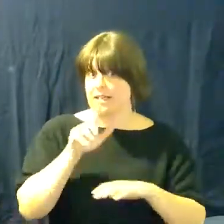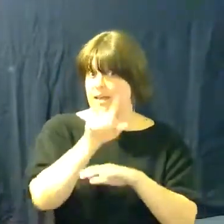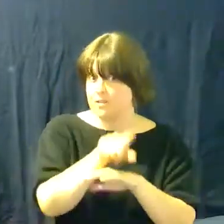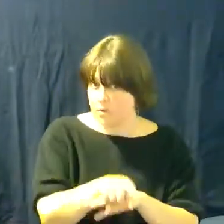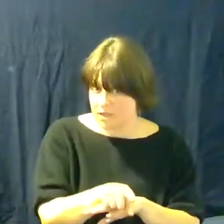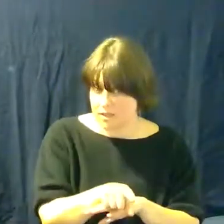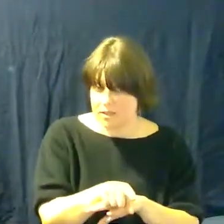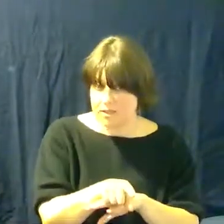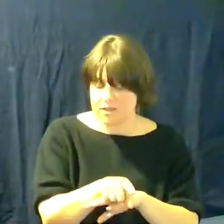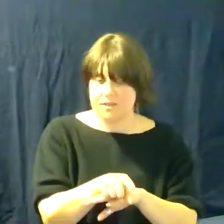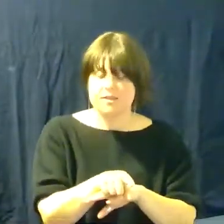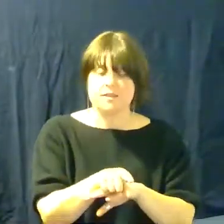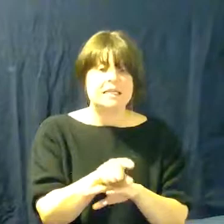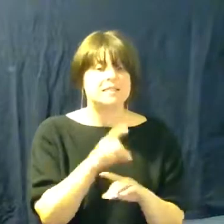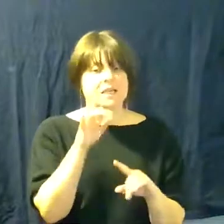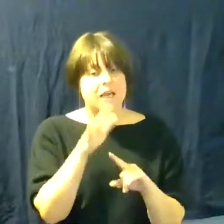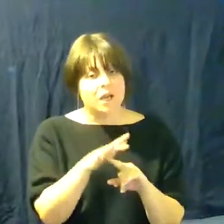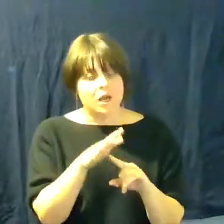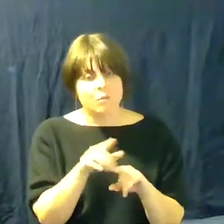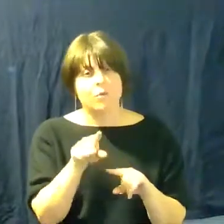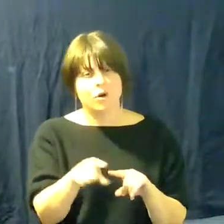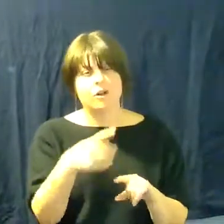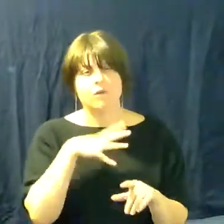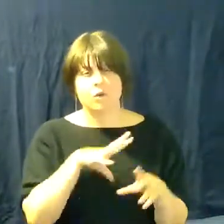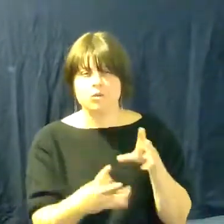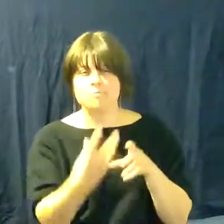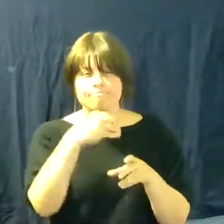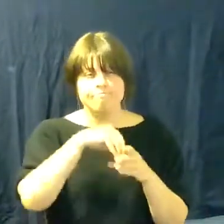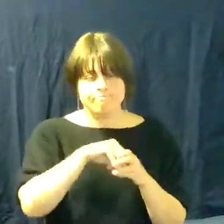send out the meeting invitation this week for the training